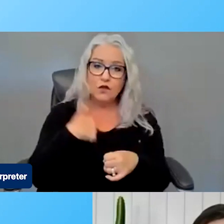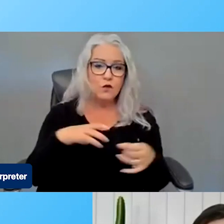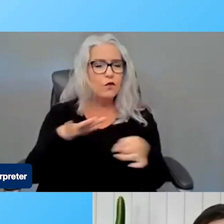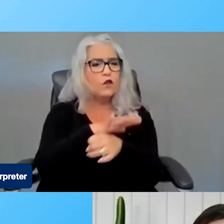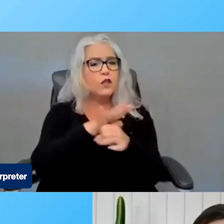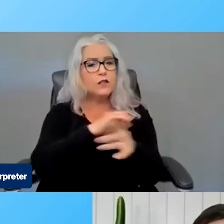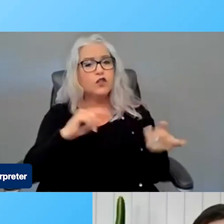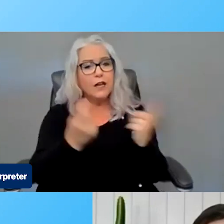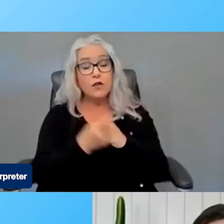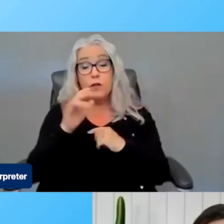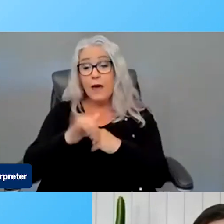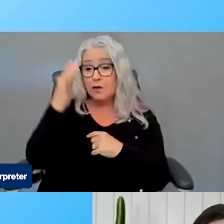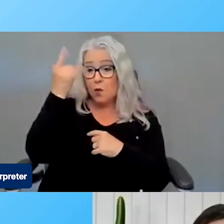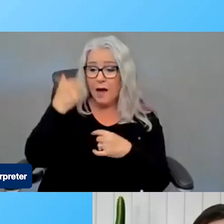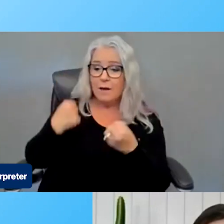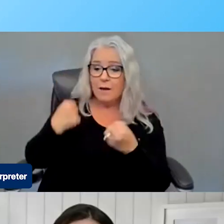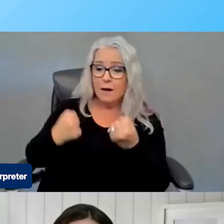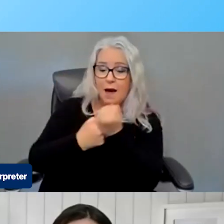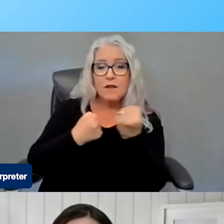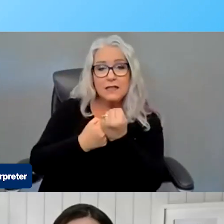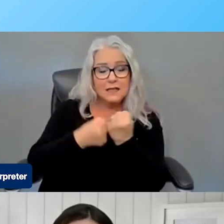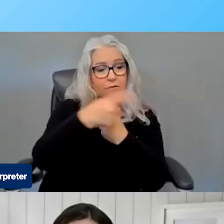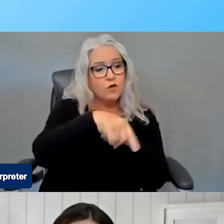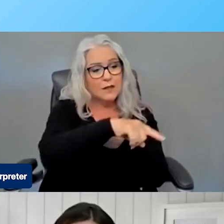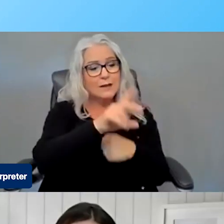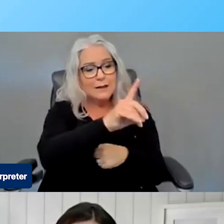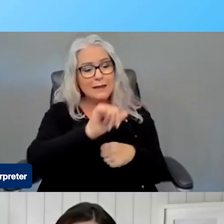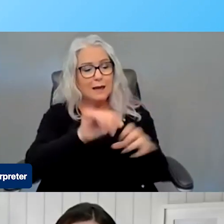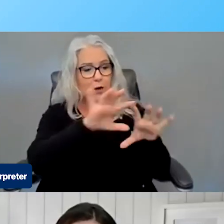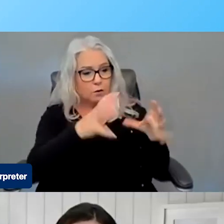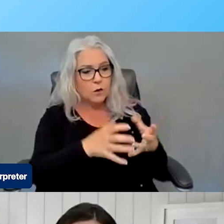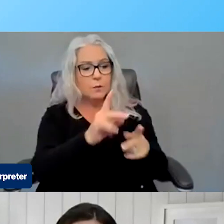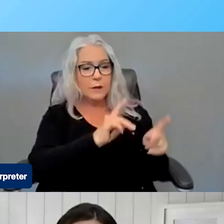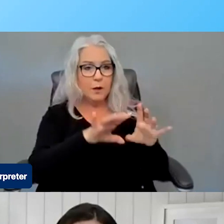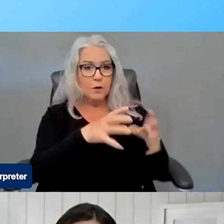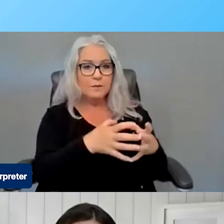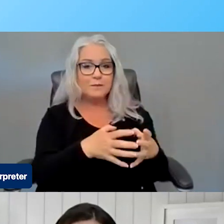JUNE ISAACSON KAILES: Okay, thank you.